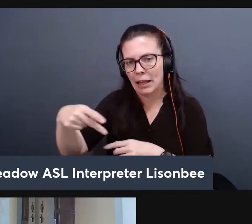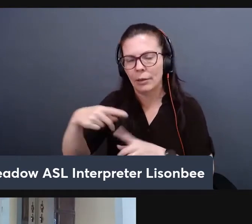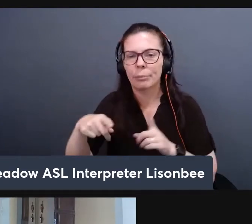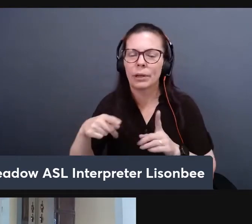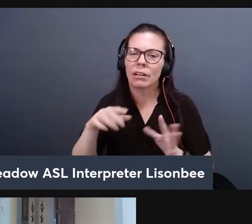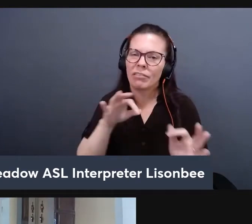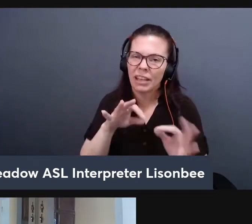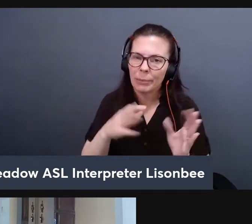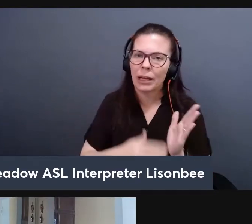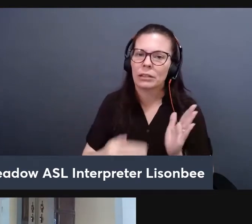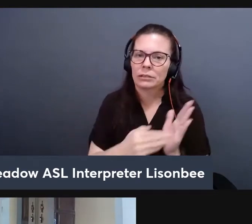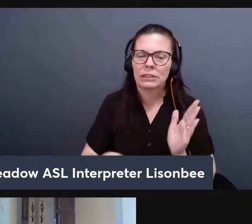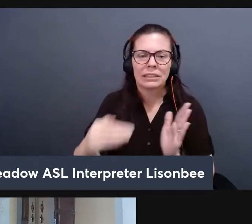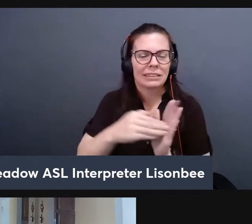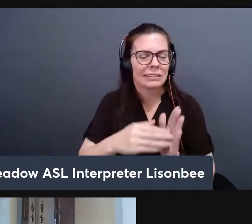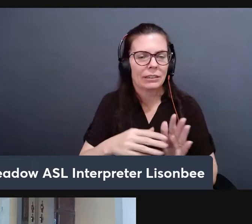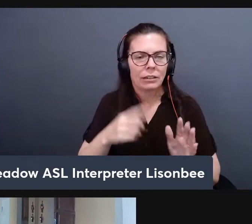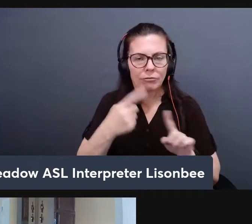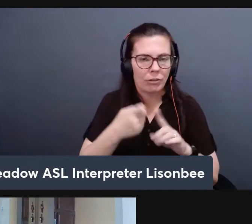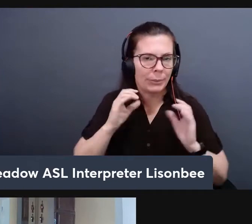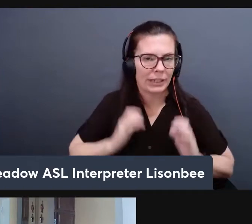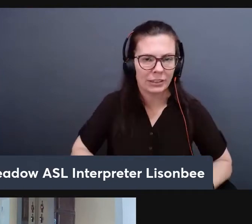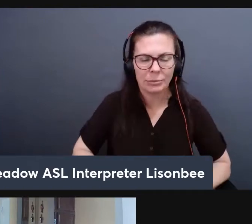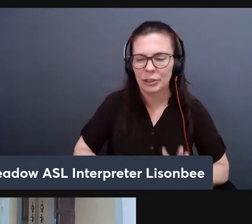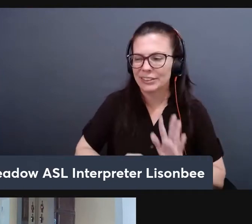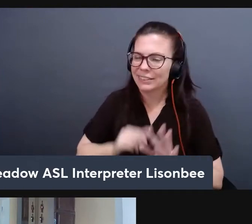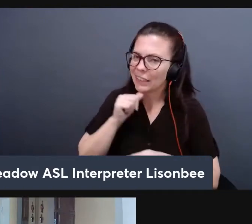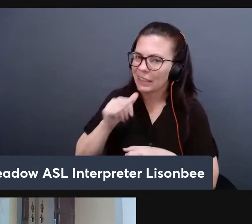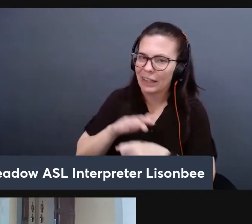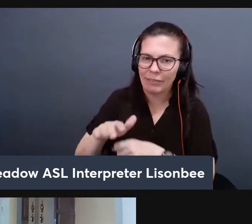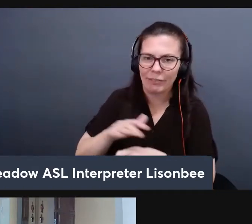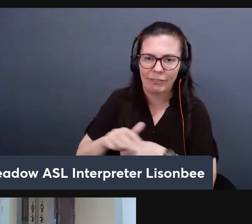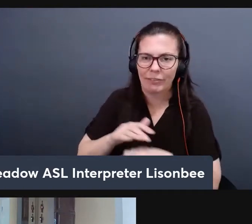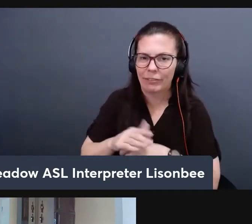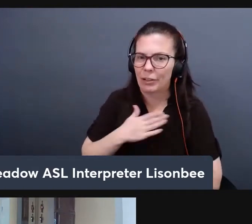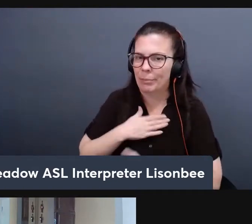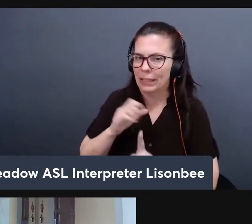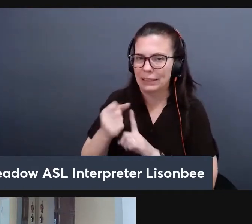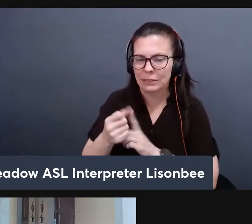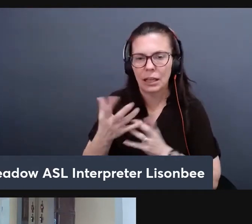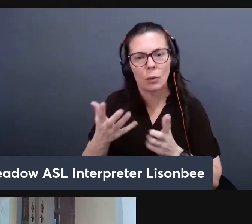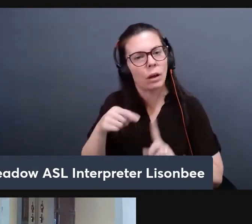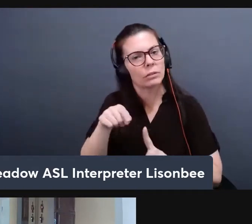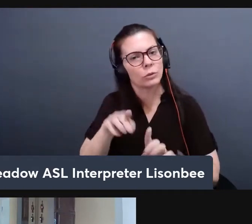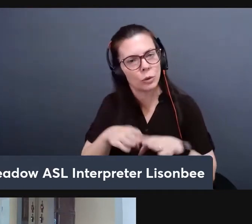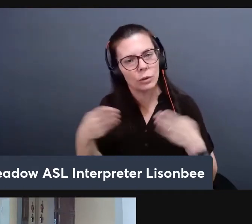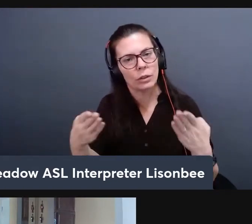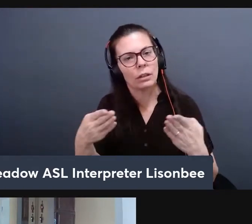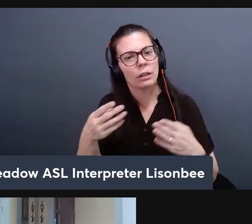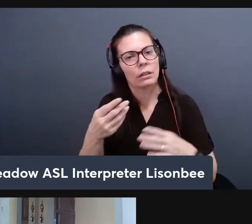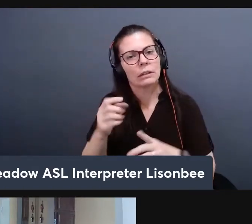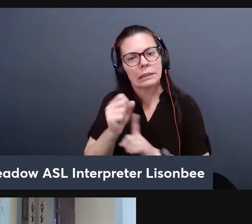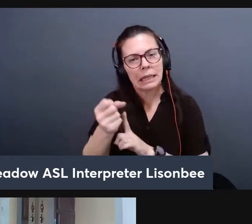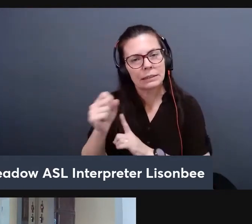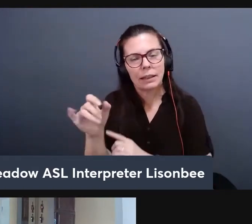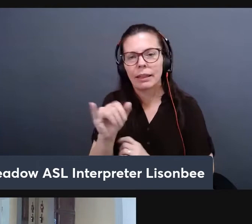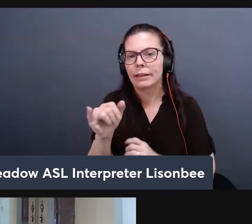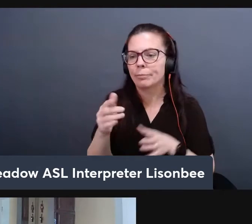this is not enough for my use cases. I wanna be able to unlock use cases such as enabling my users to log in